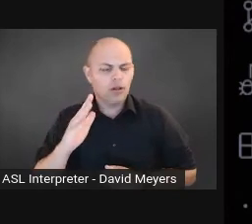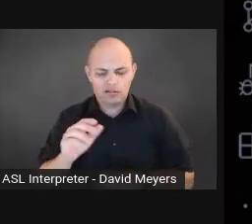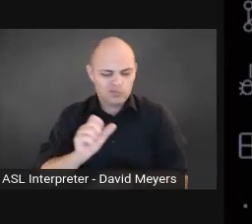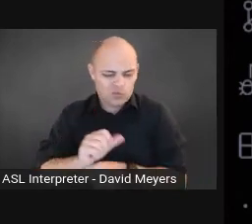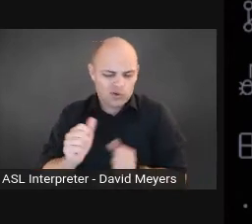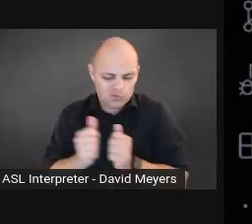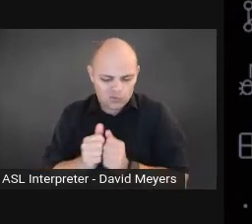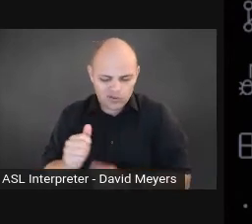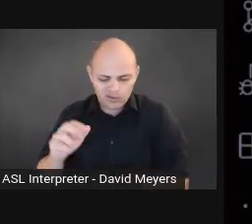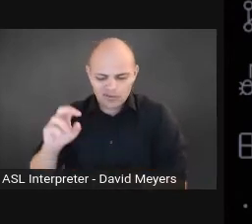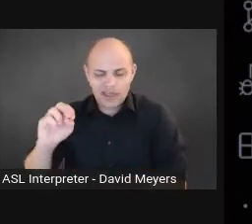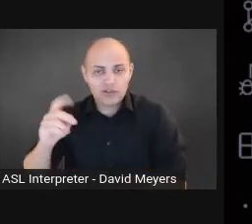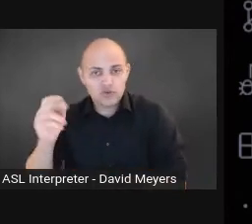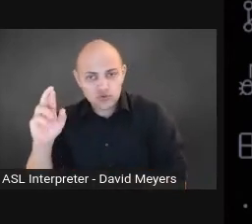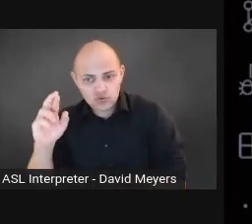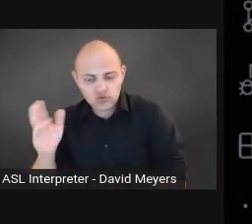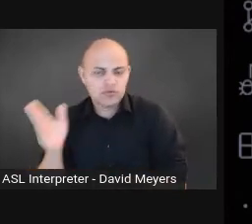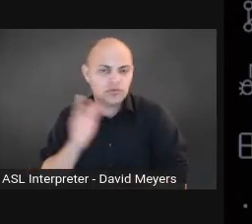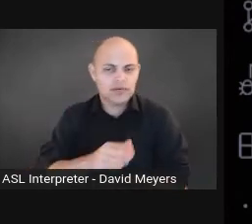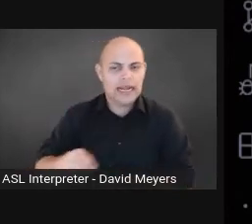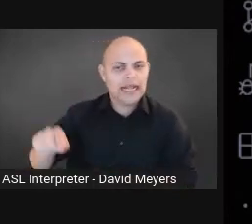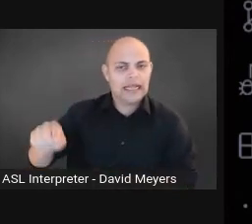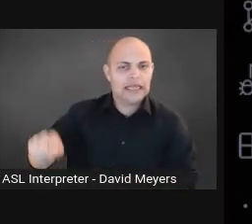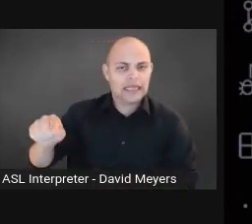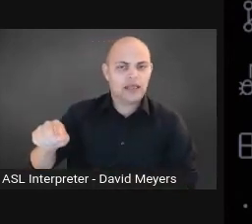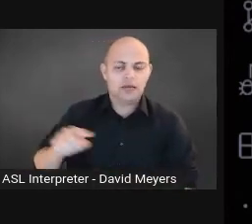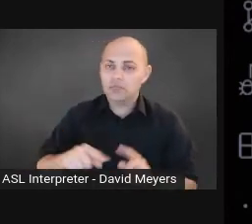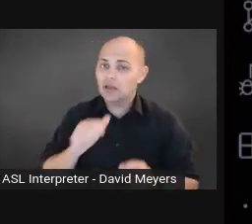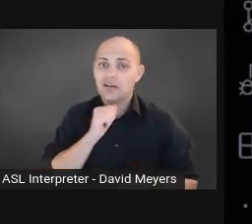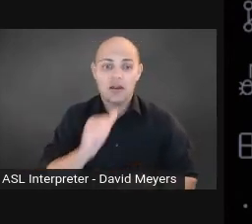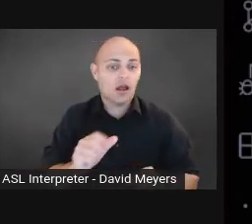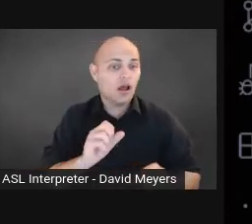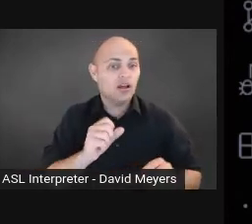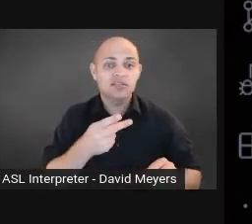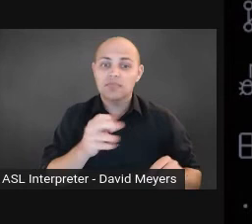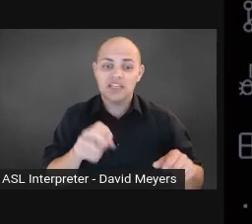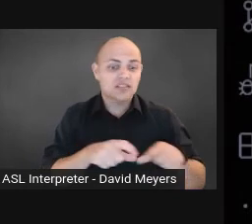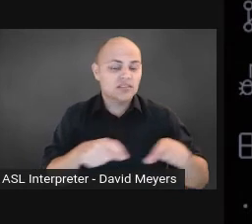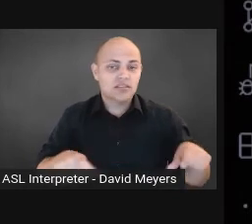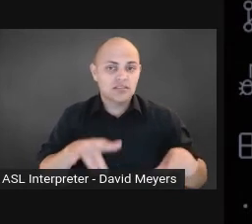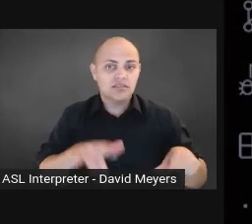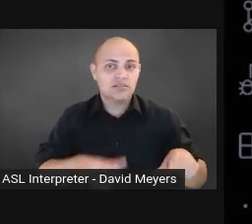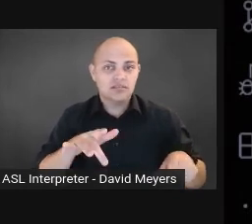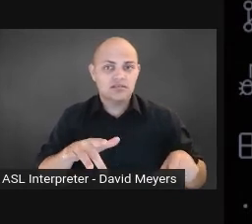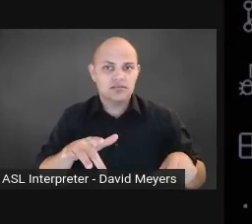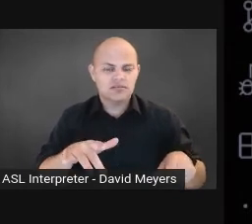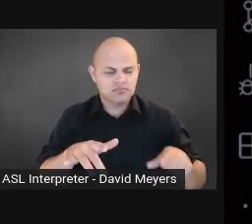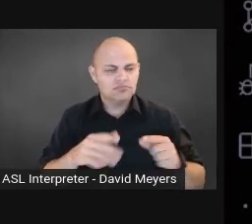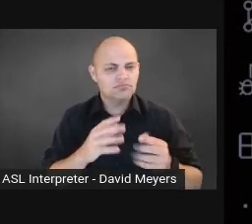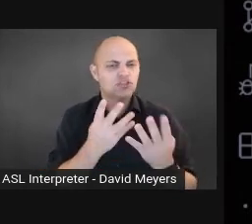with a click, but it would not work with the spacebar. The screen reader, they are hearing this is a button, but they are not actually be able to interact.